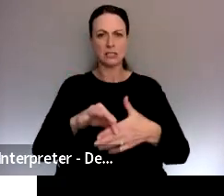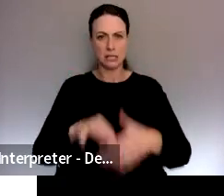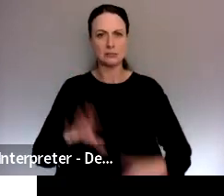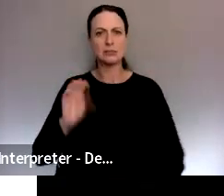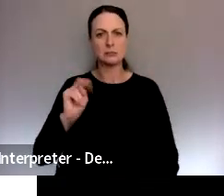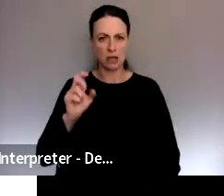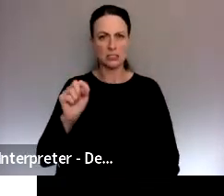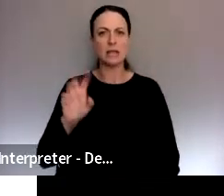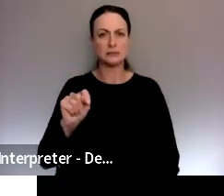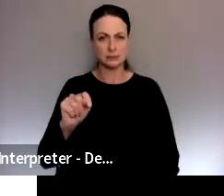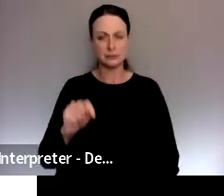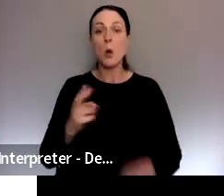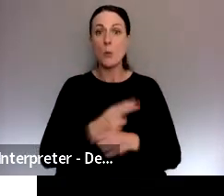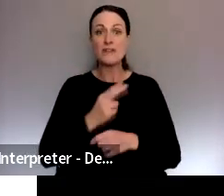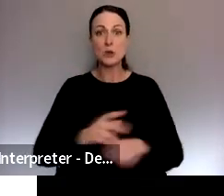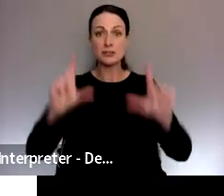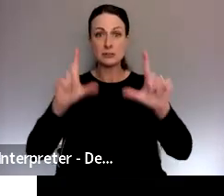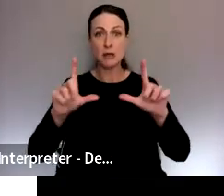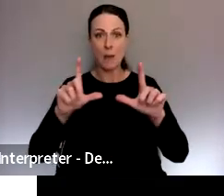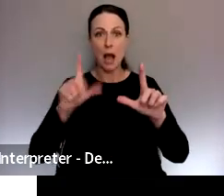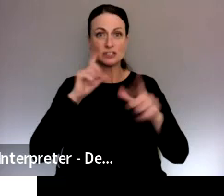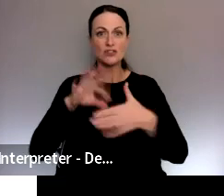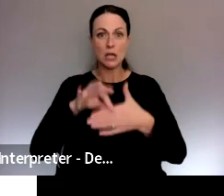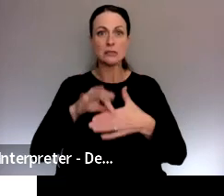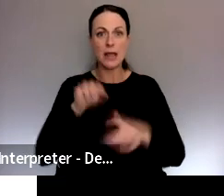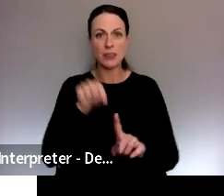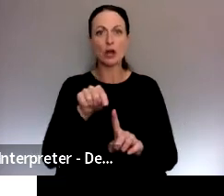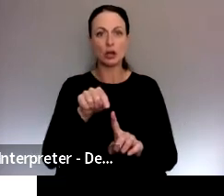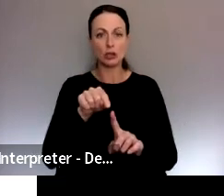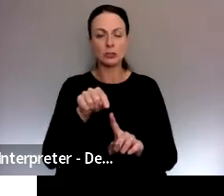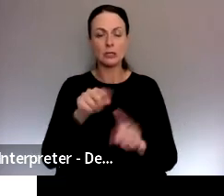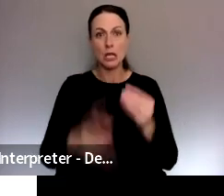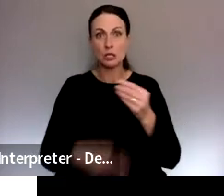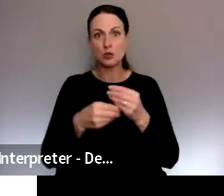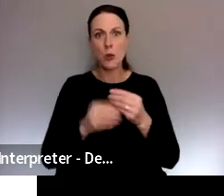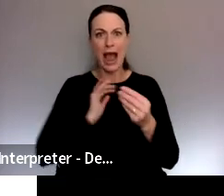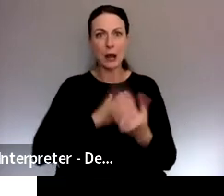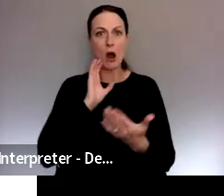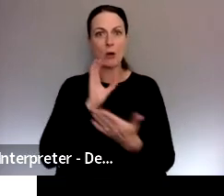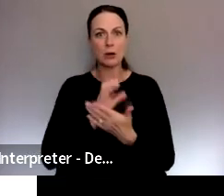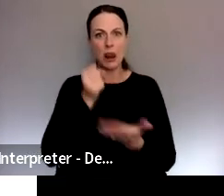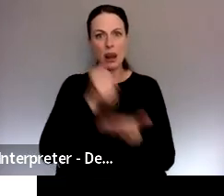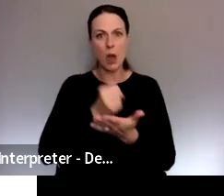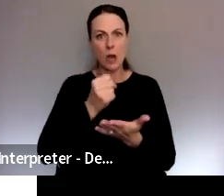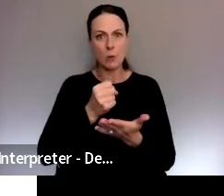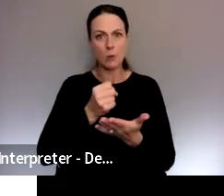so what we've done is that we've used a content box here to add in our logo